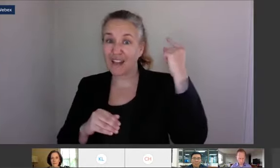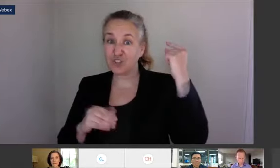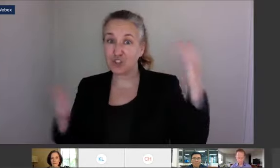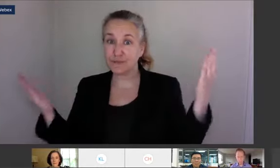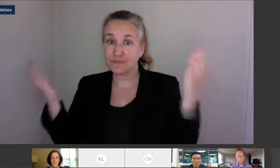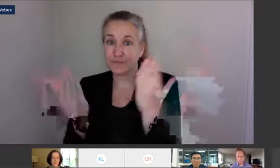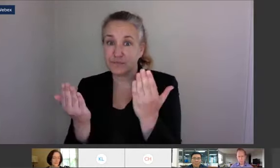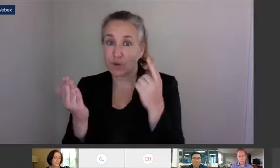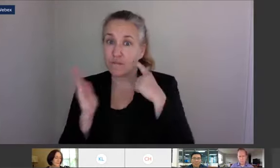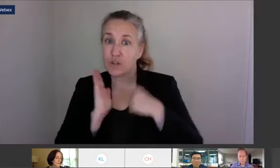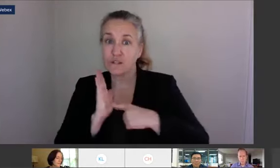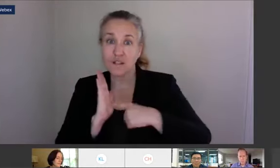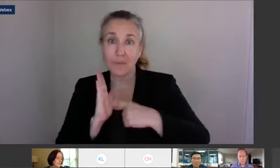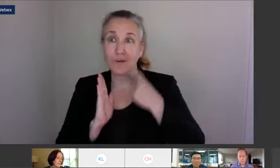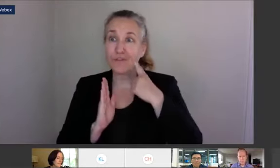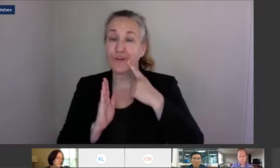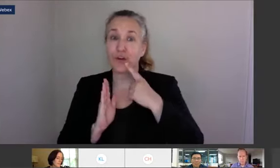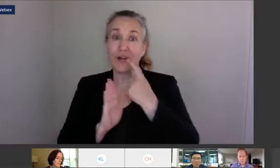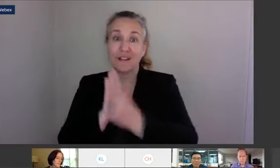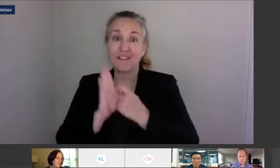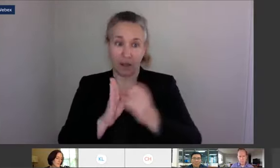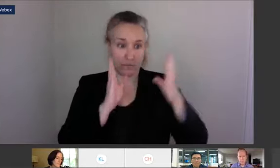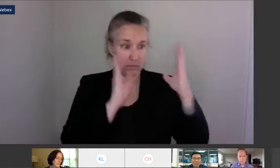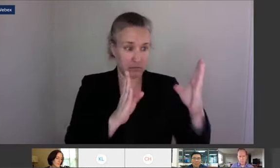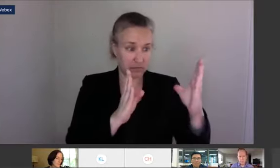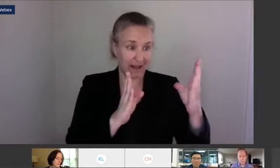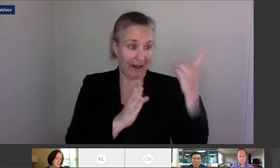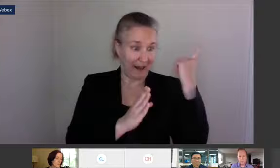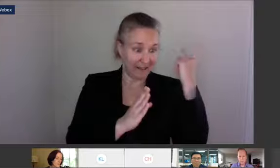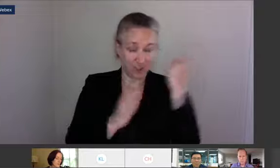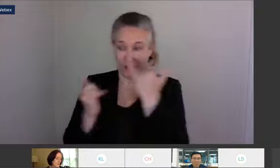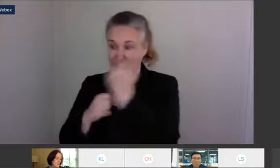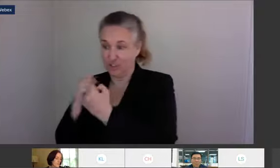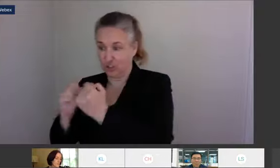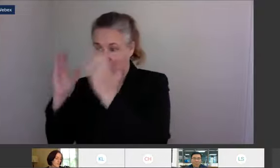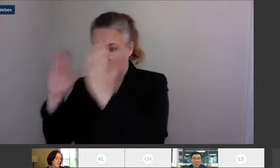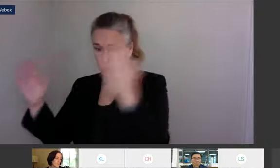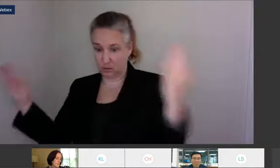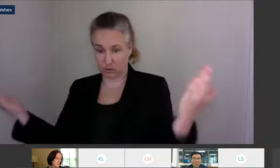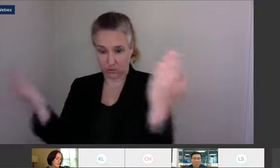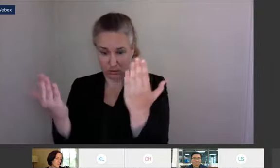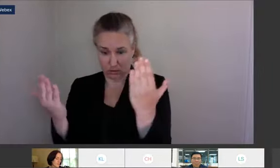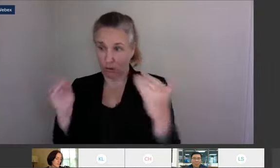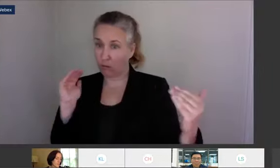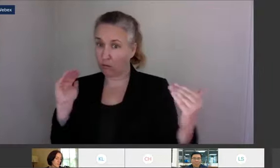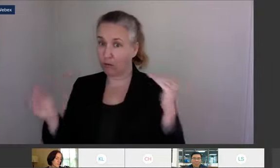particular time period to kind of can compare that to the number of people who